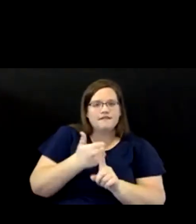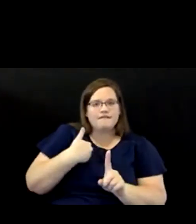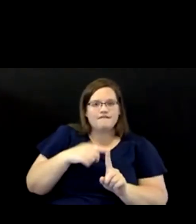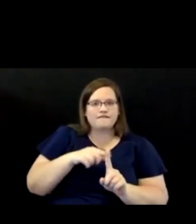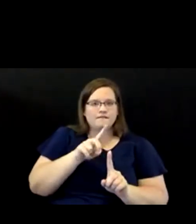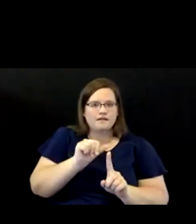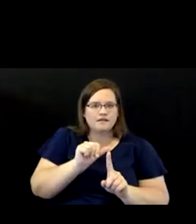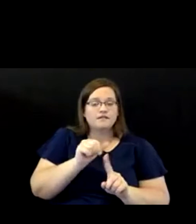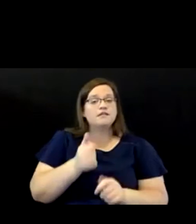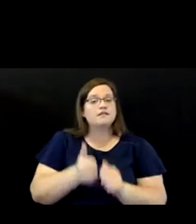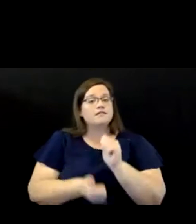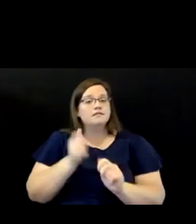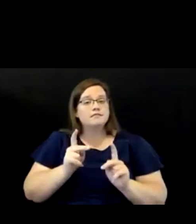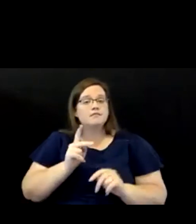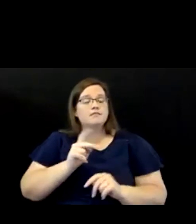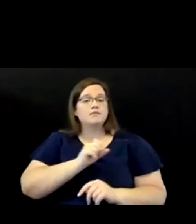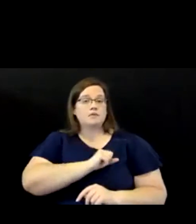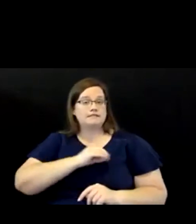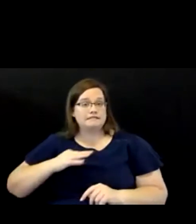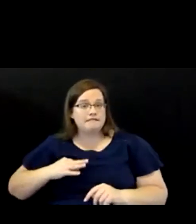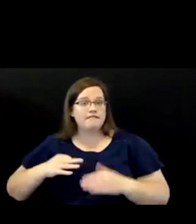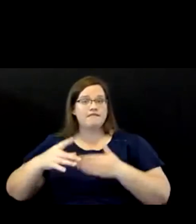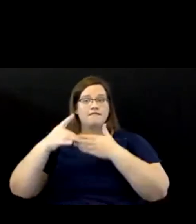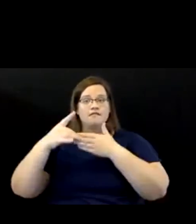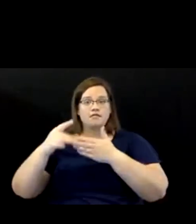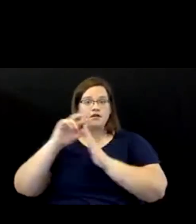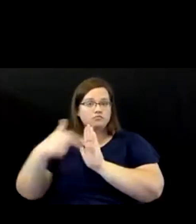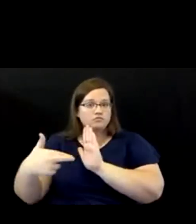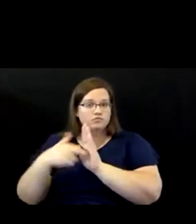people who are staff and have leadership positions are required to